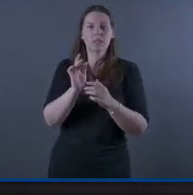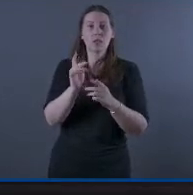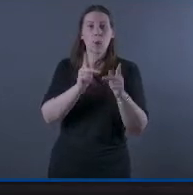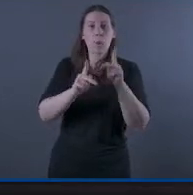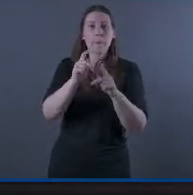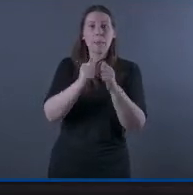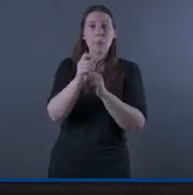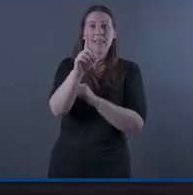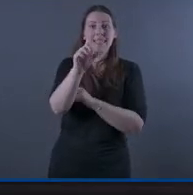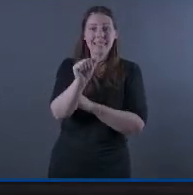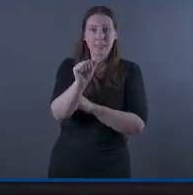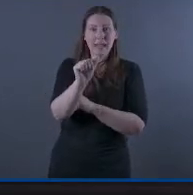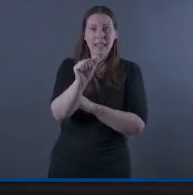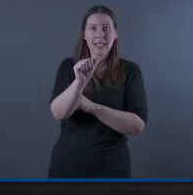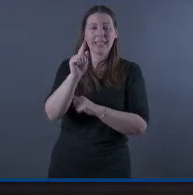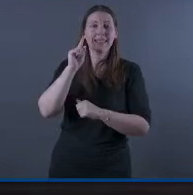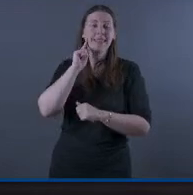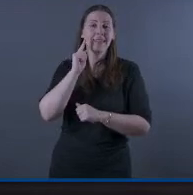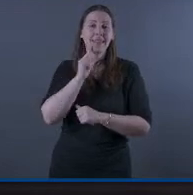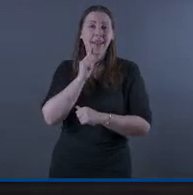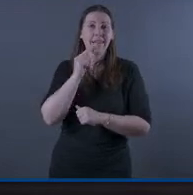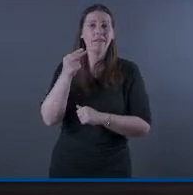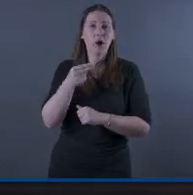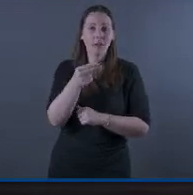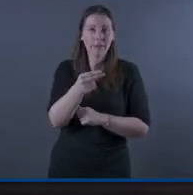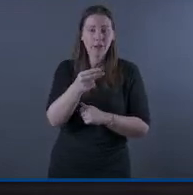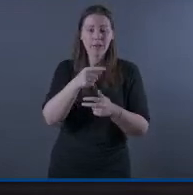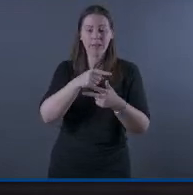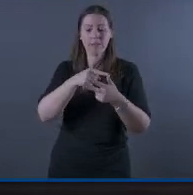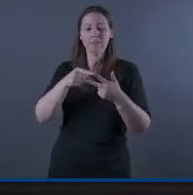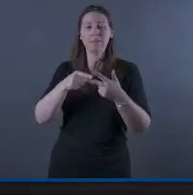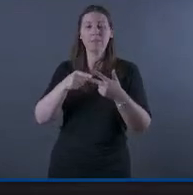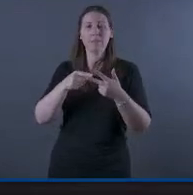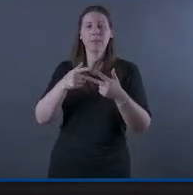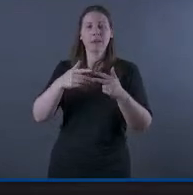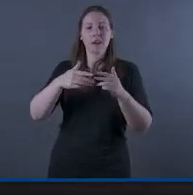the deaf and hard of hearing, lower income adults such as Meals on Wheels,